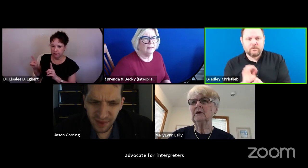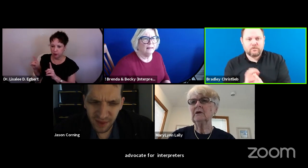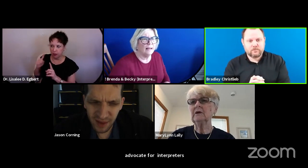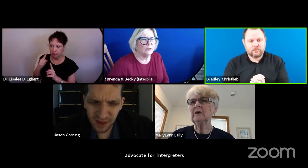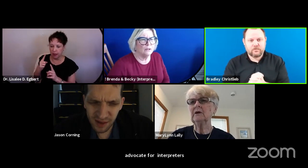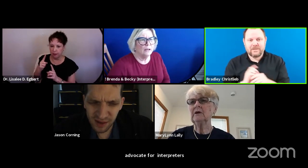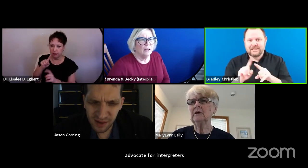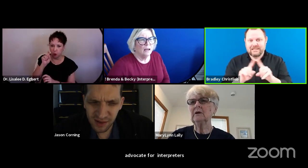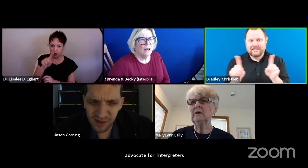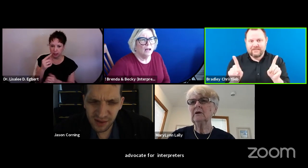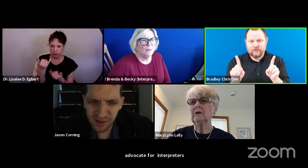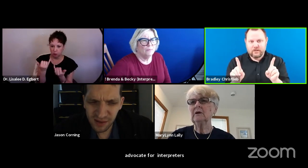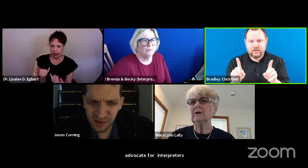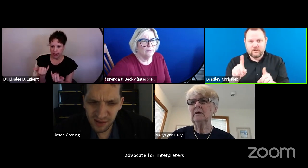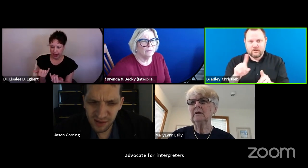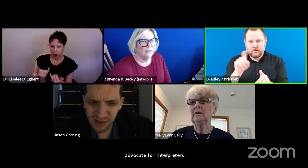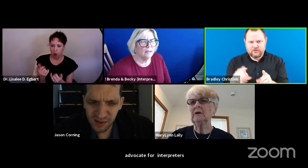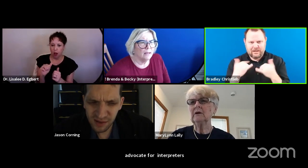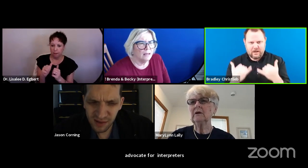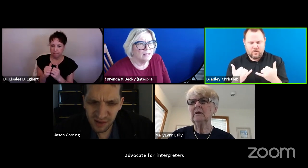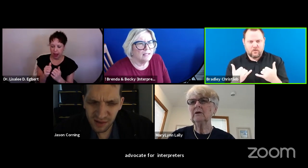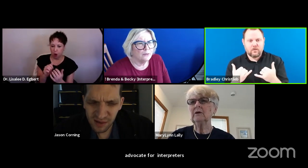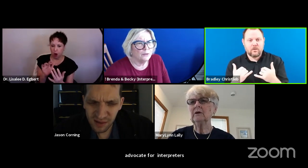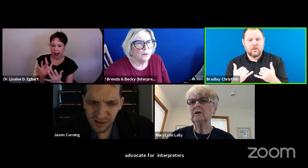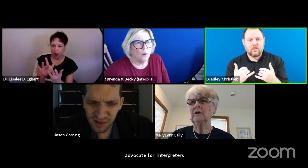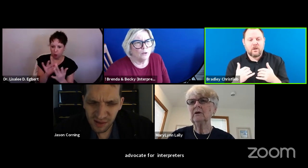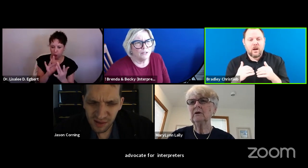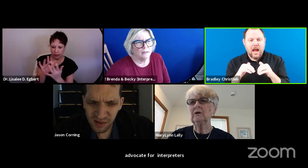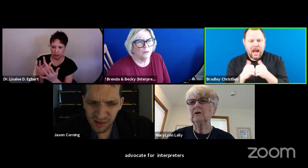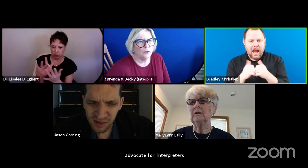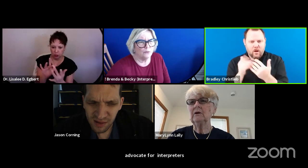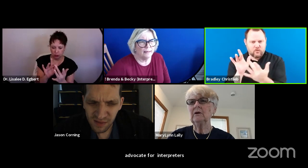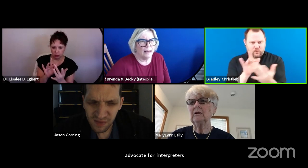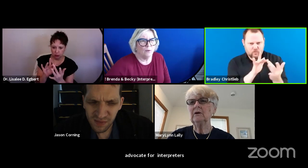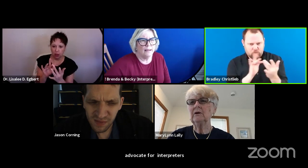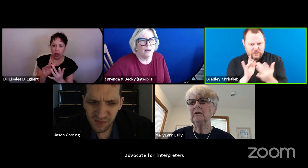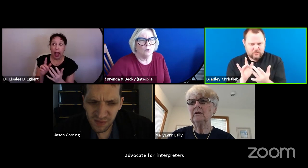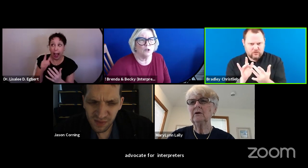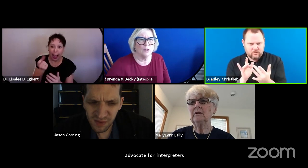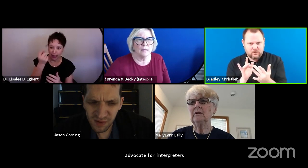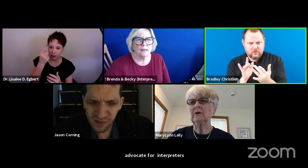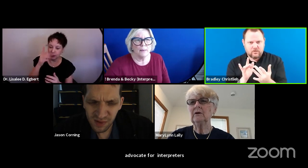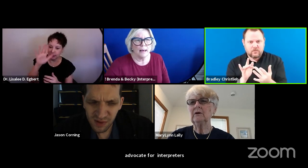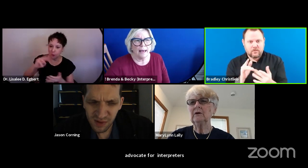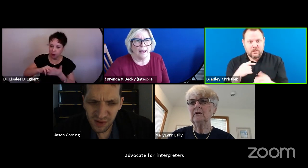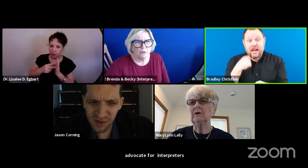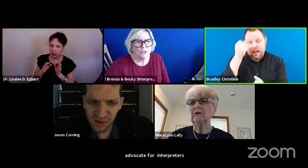That letter is different than what we're dealing with right now. Right now we're talking about outreach.